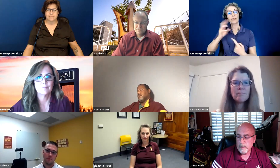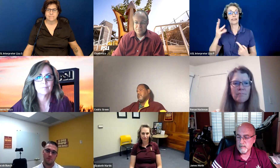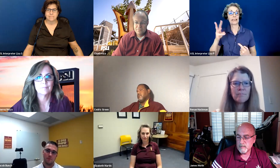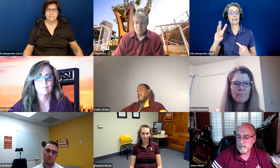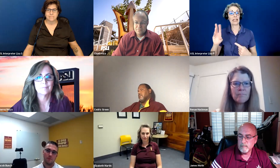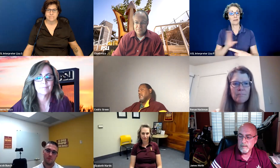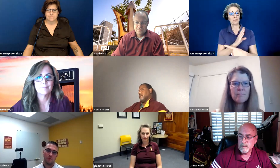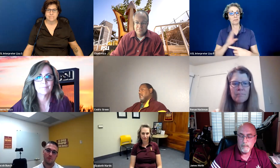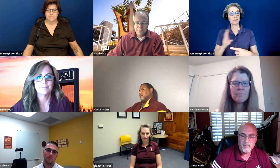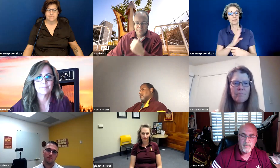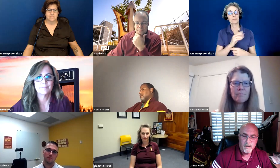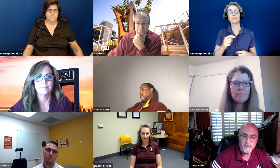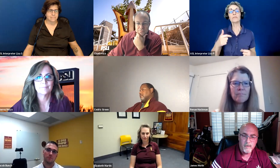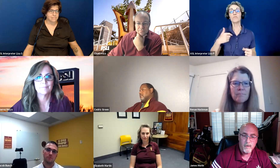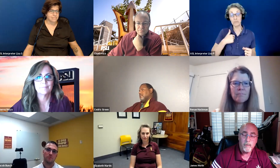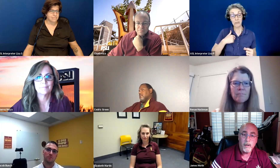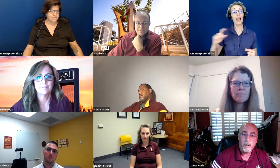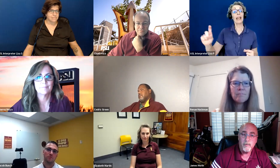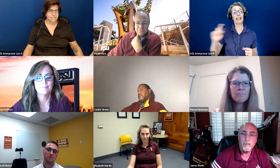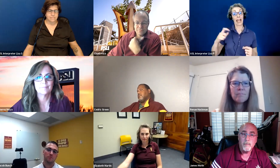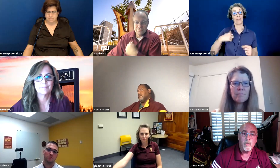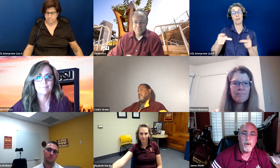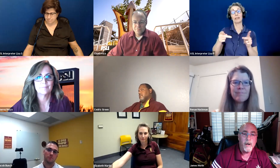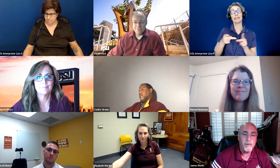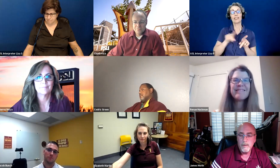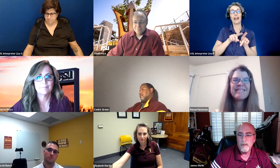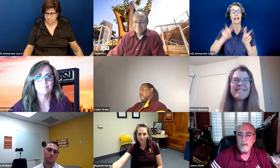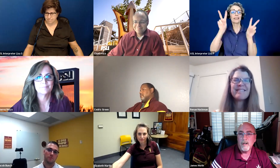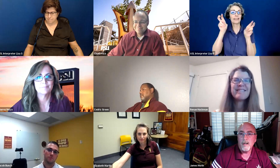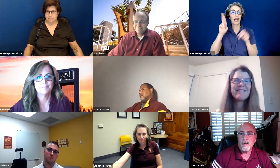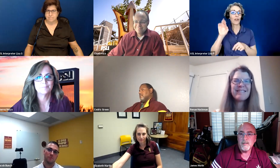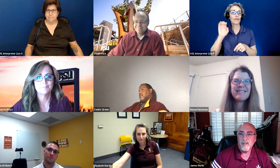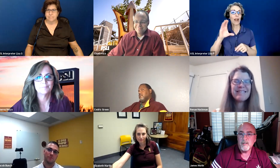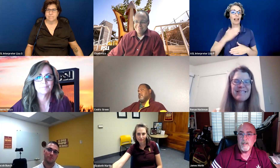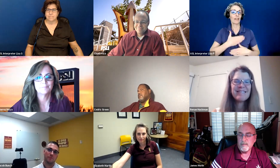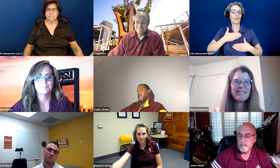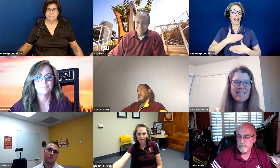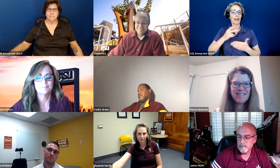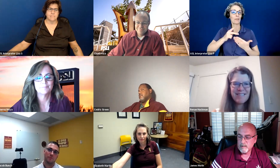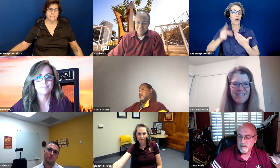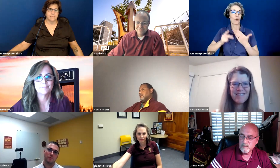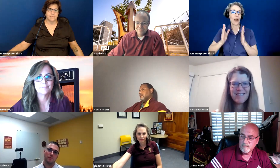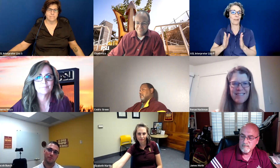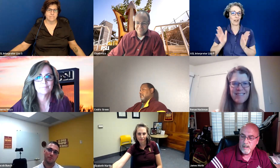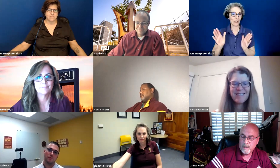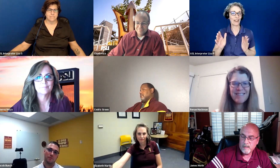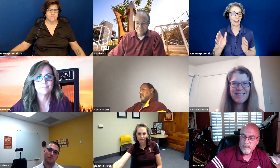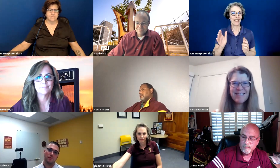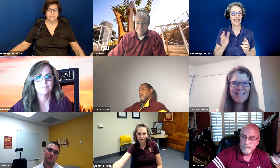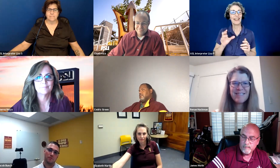And I was given the position as her recreational programmer. Essentially, we had the...